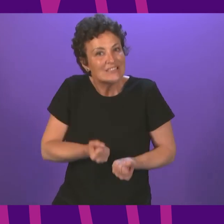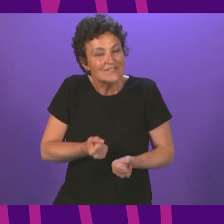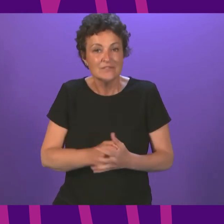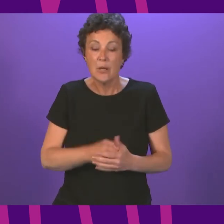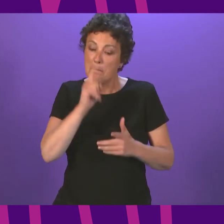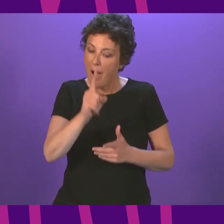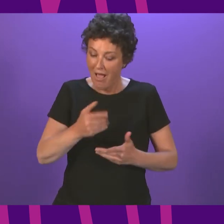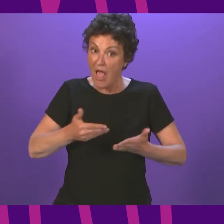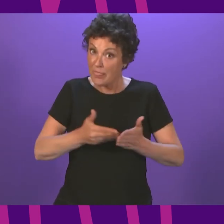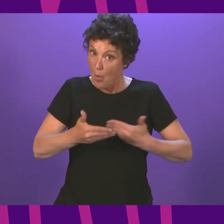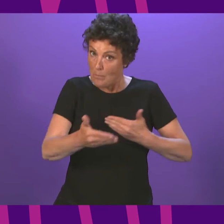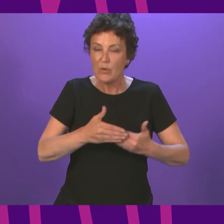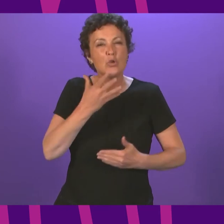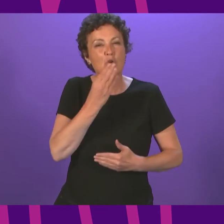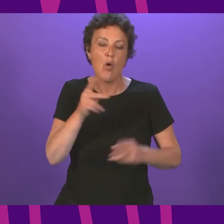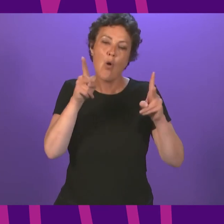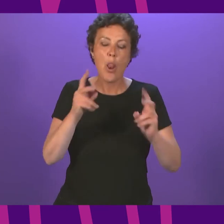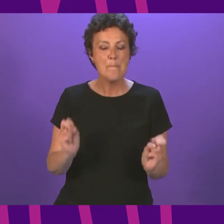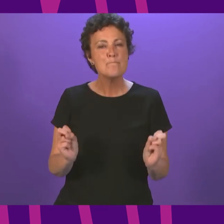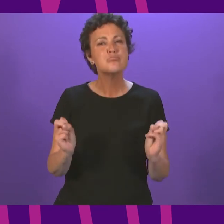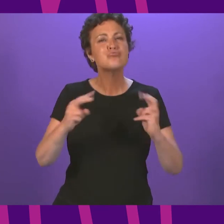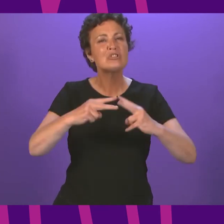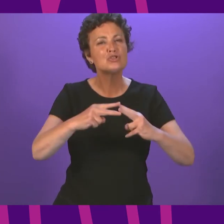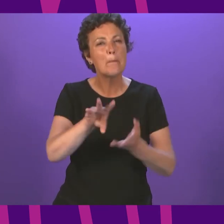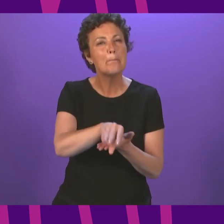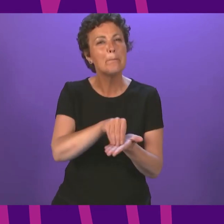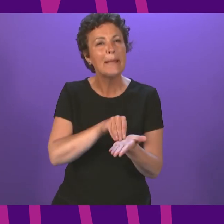bridging payments to reach all families that are in receipt of free school meals. We are